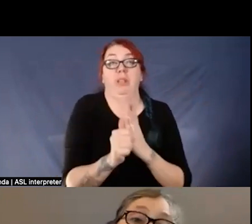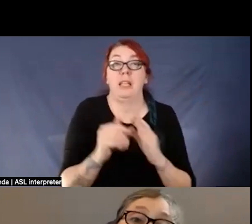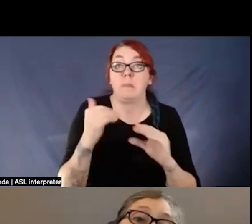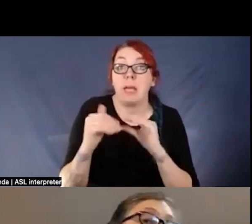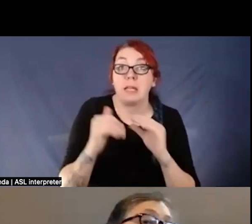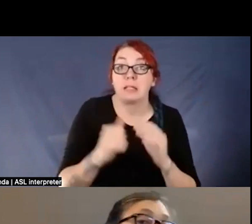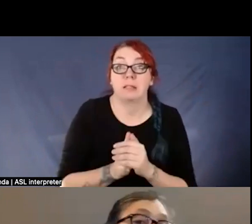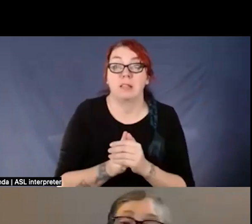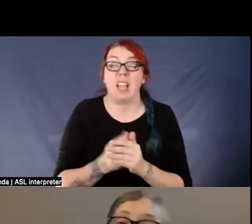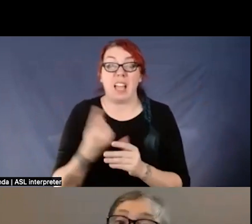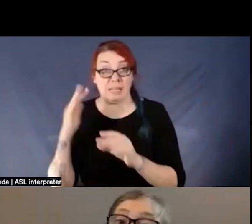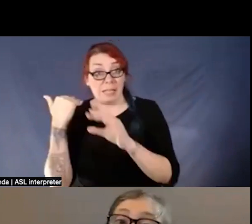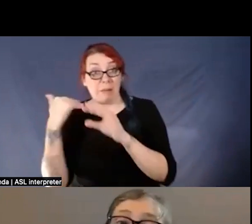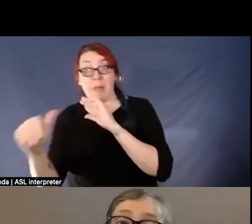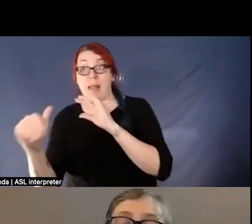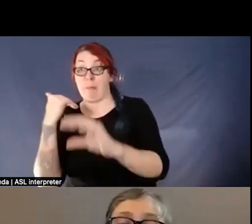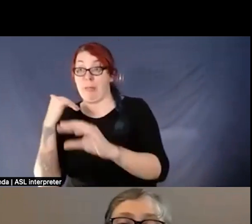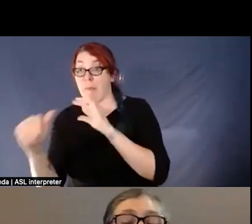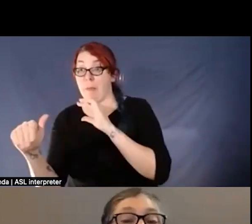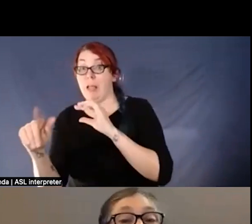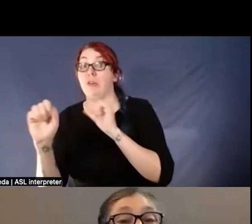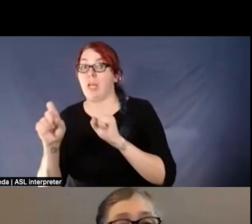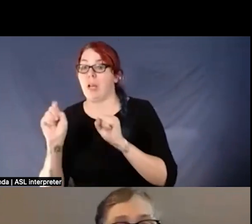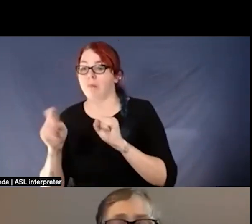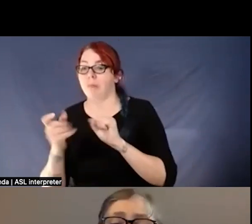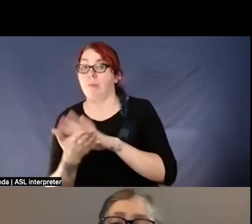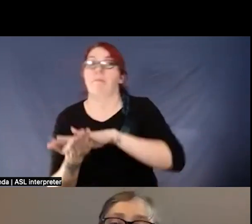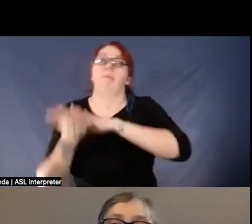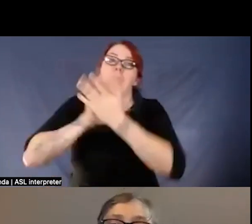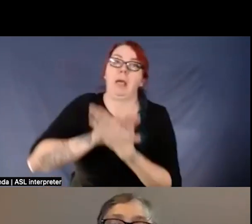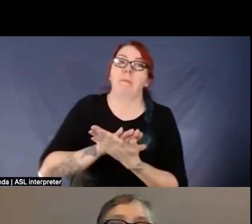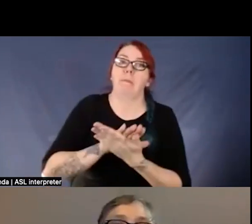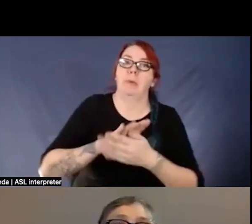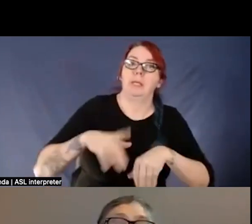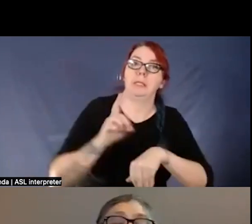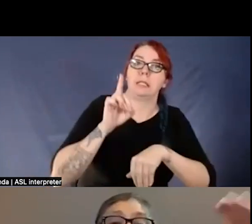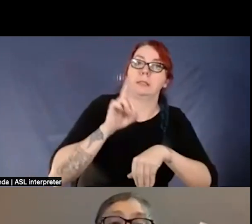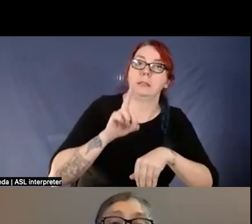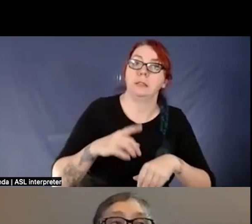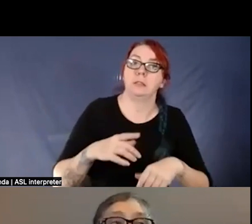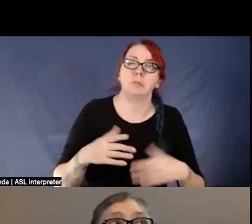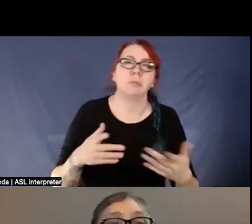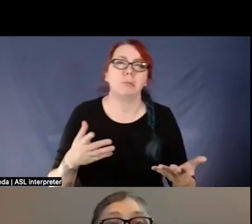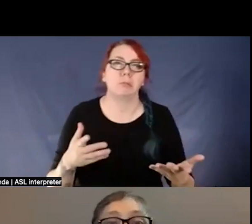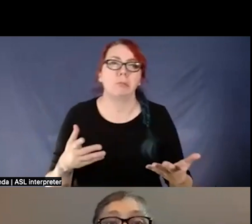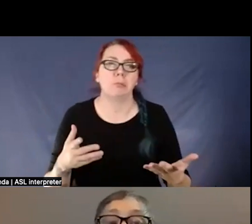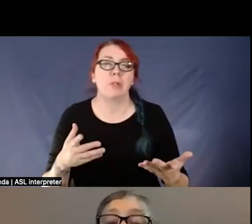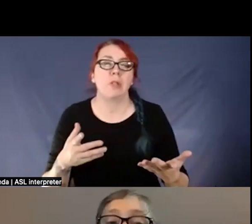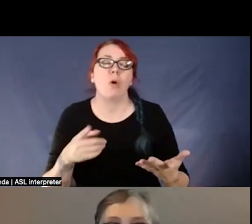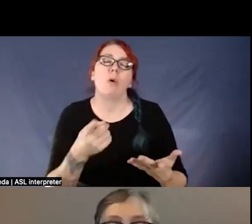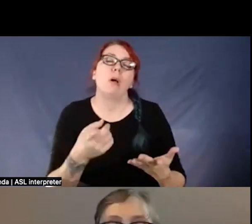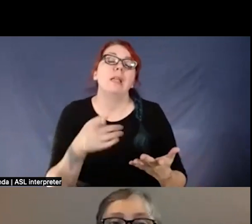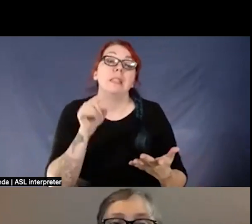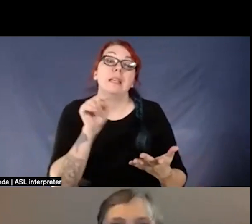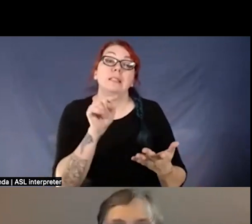tasks, link them up to projects. And what that does is it takes say a one-to-one communication